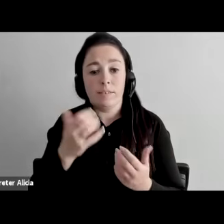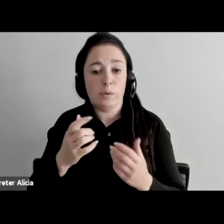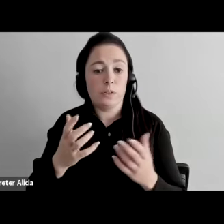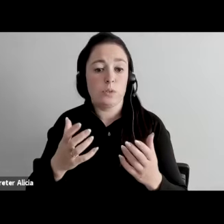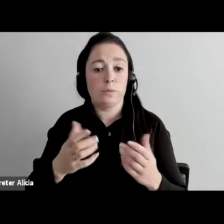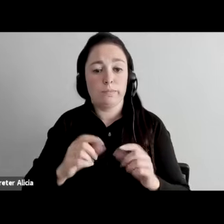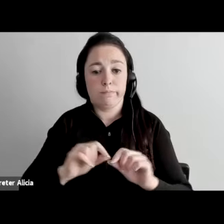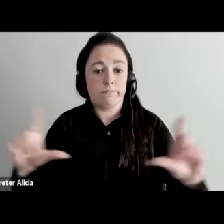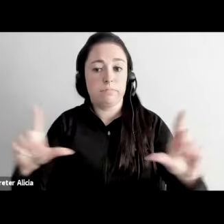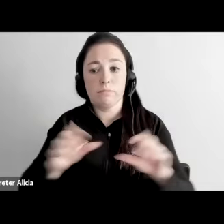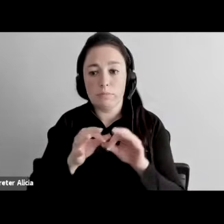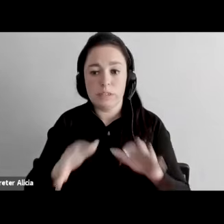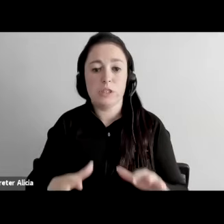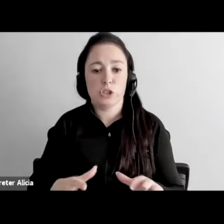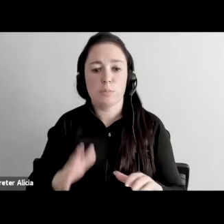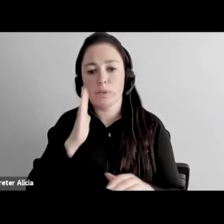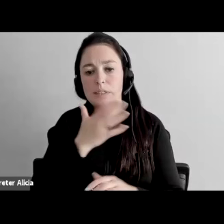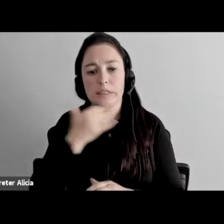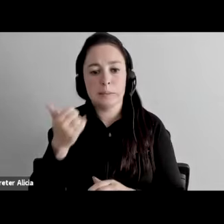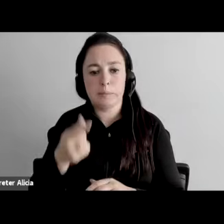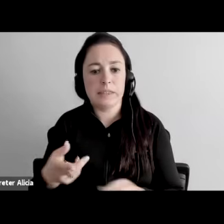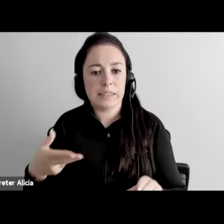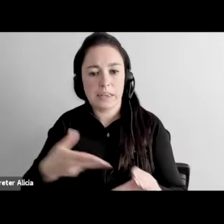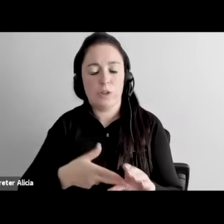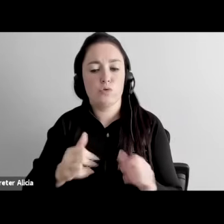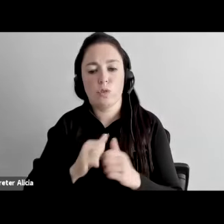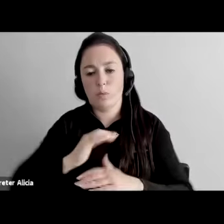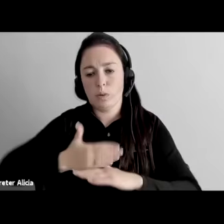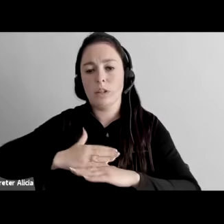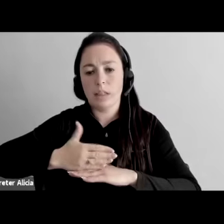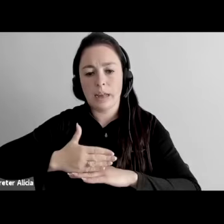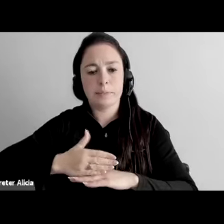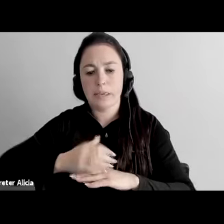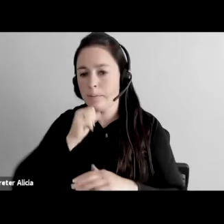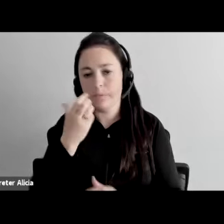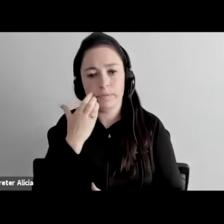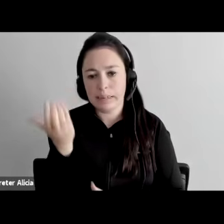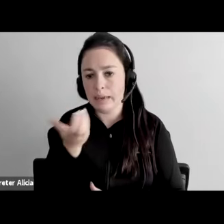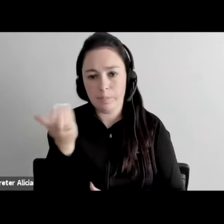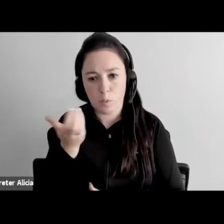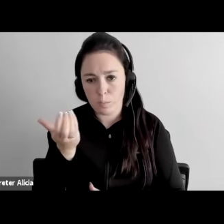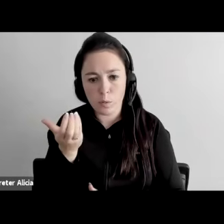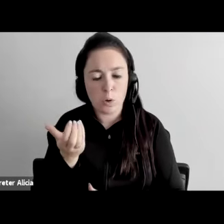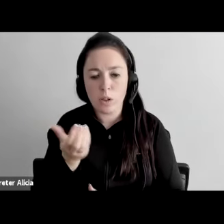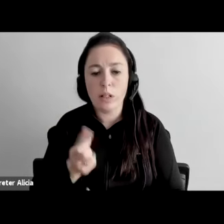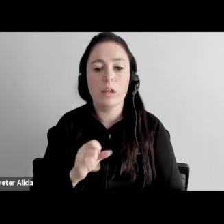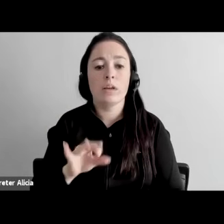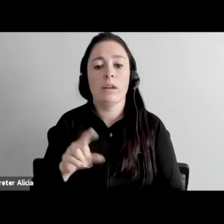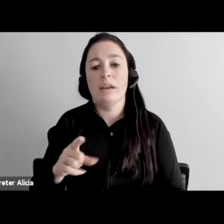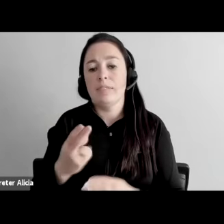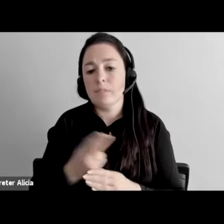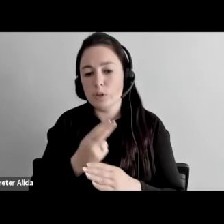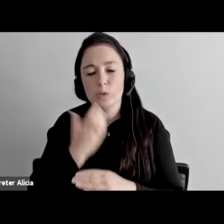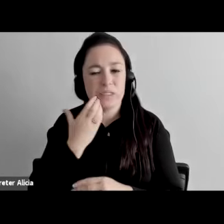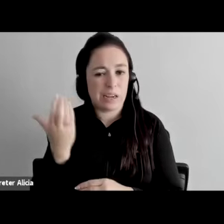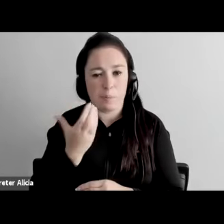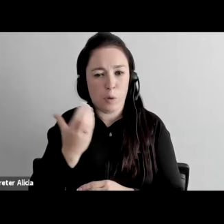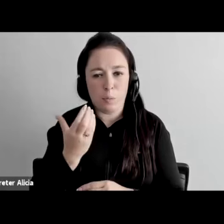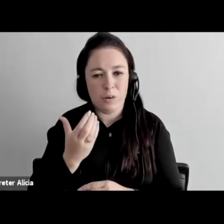it is best that you join with a laptop. So if you're on your phone and if you are able, please rejoin us on a laptop.